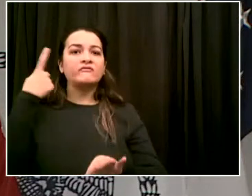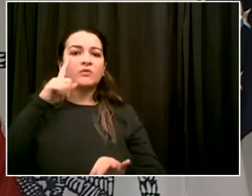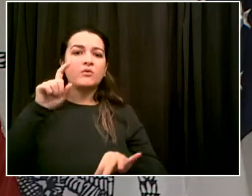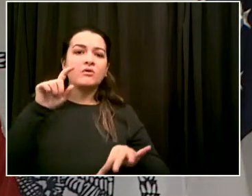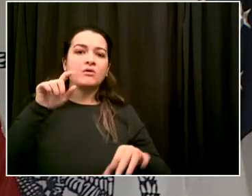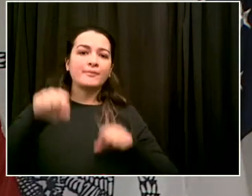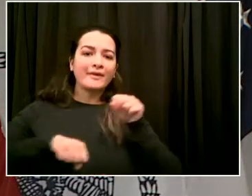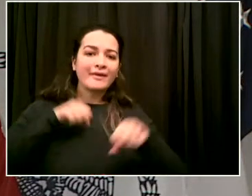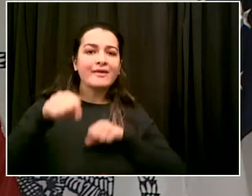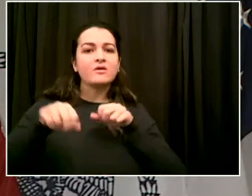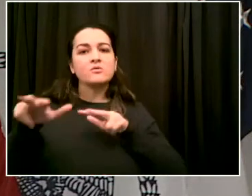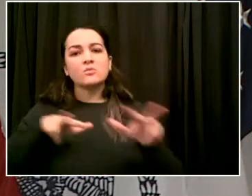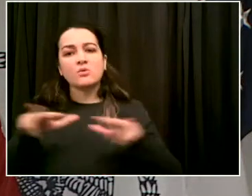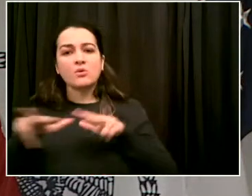THE PLAN I LOOOOK